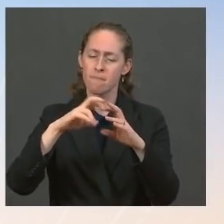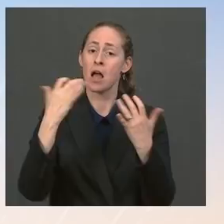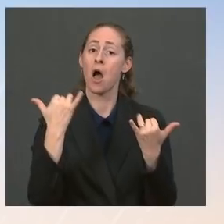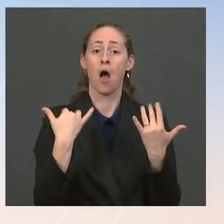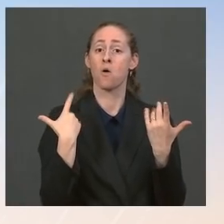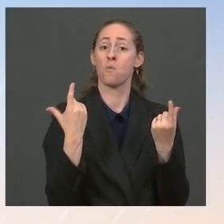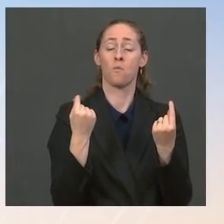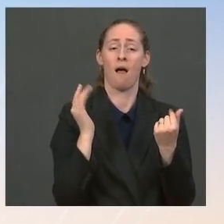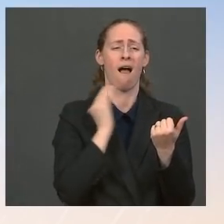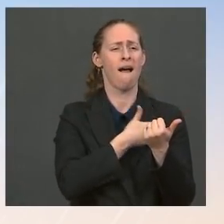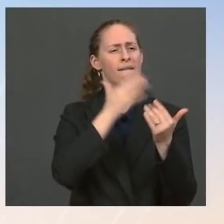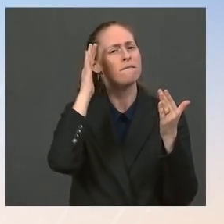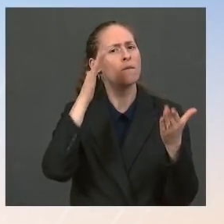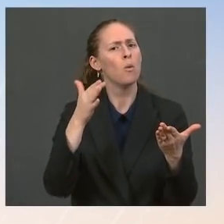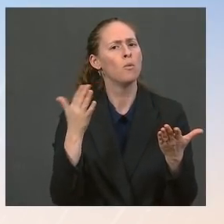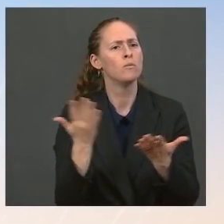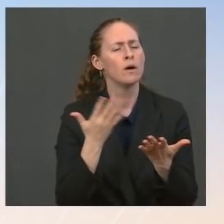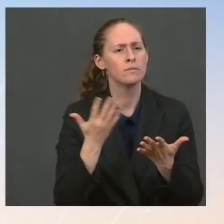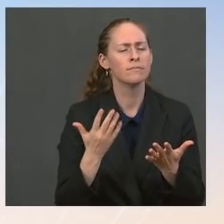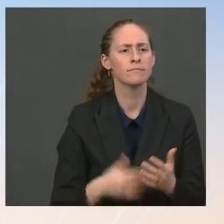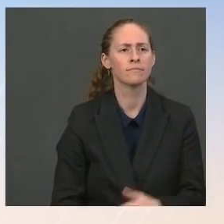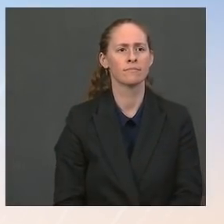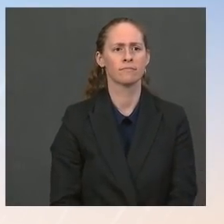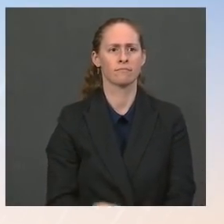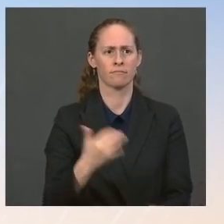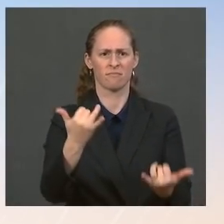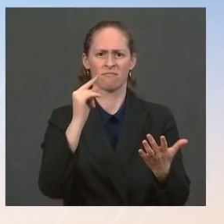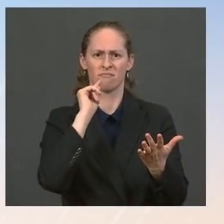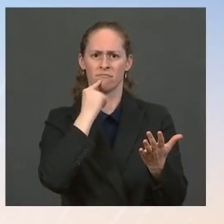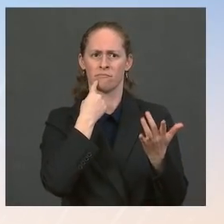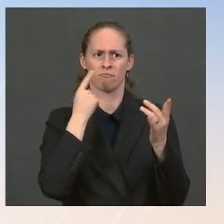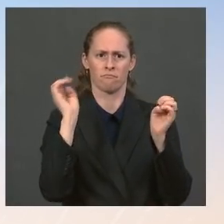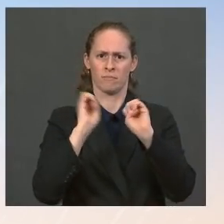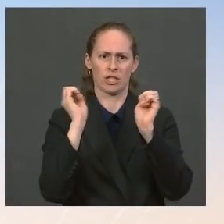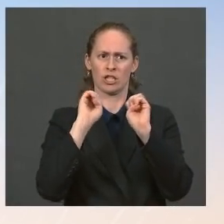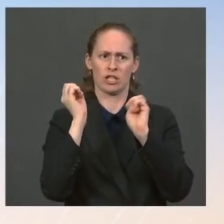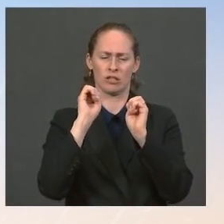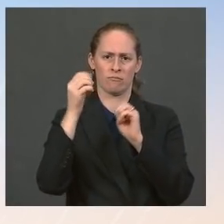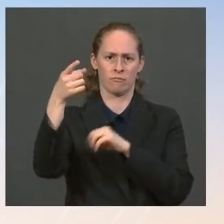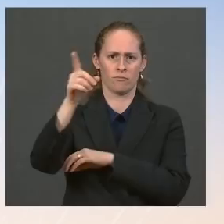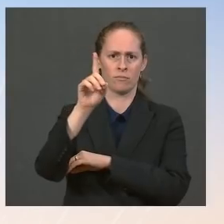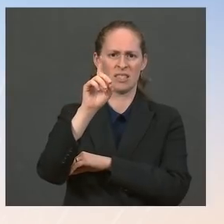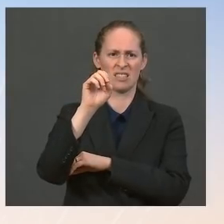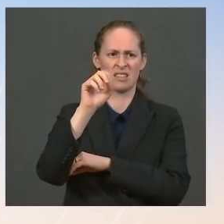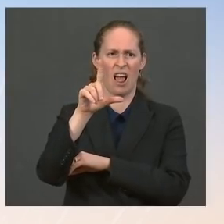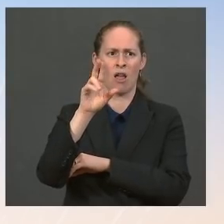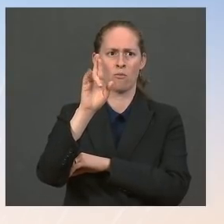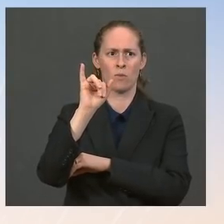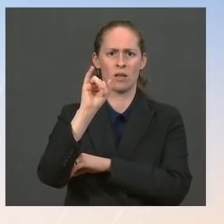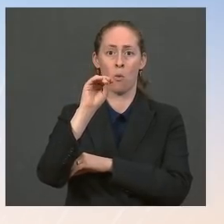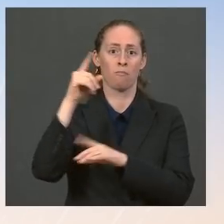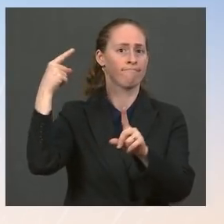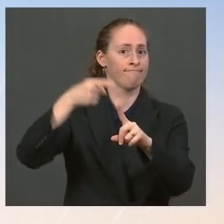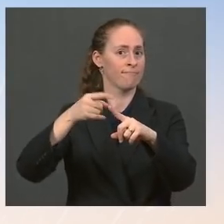is addressing the urgency of the situation in Del Rio under that bridge. We are still getting through it.